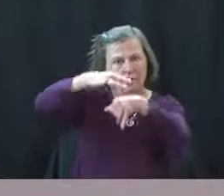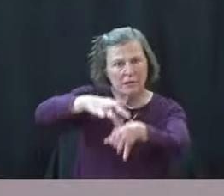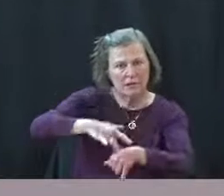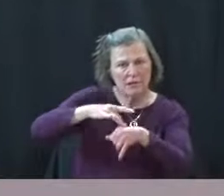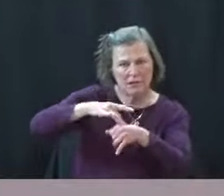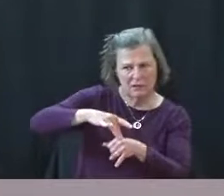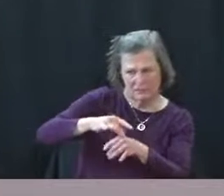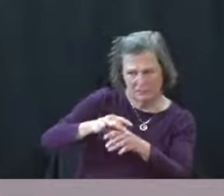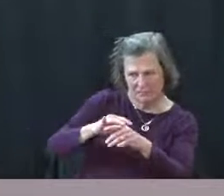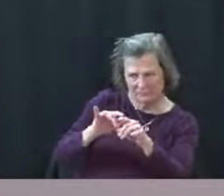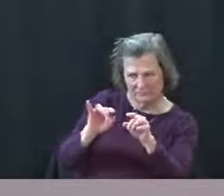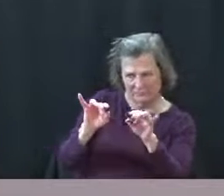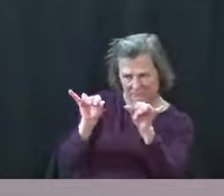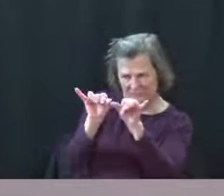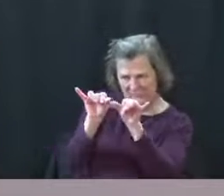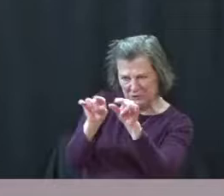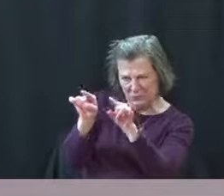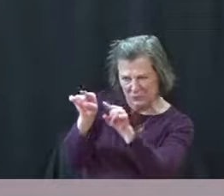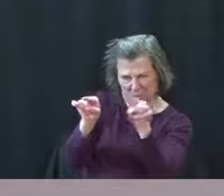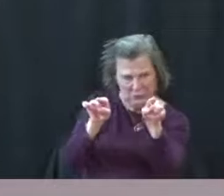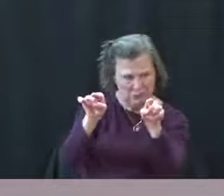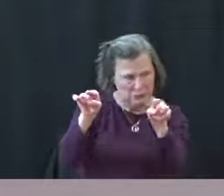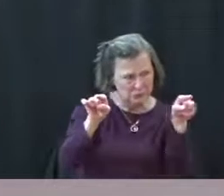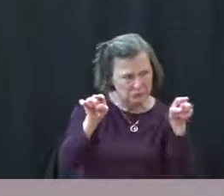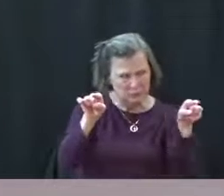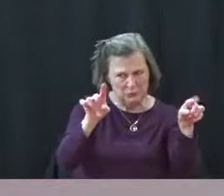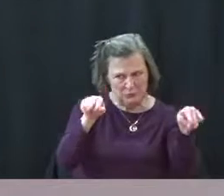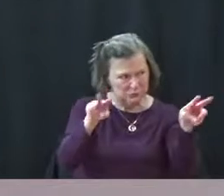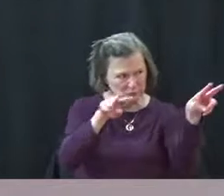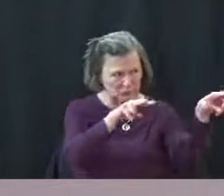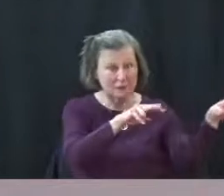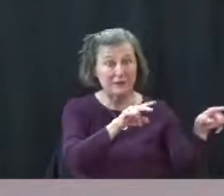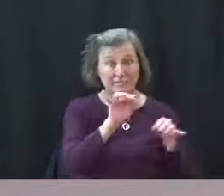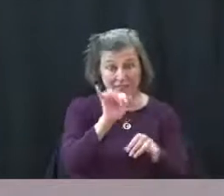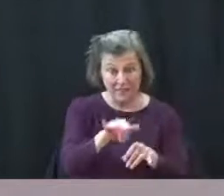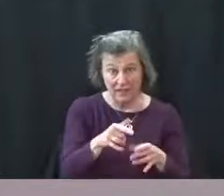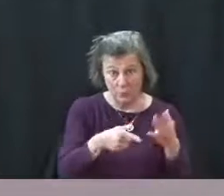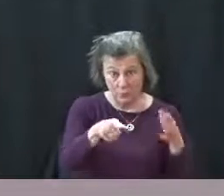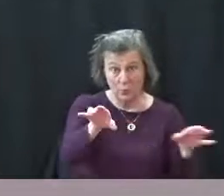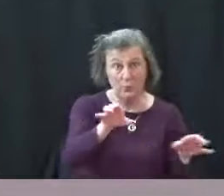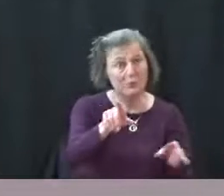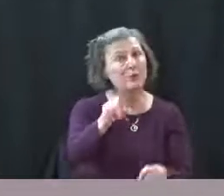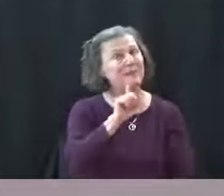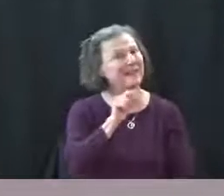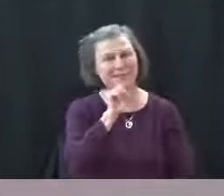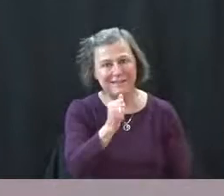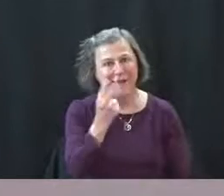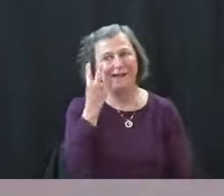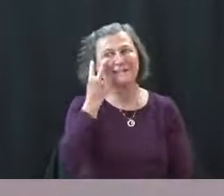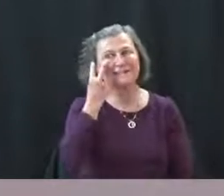people -- up if that's what you're doing you're not seeing them, you are not seeing them.